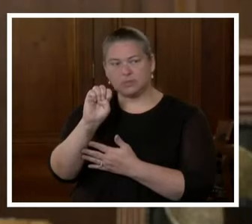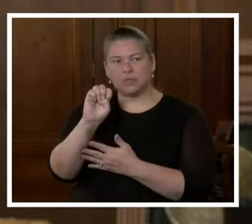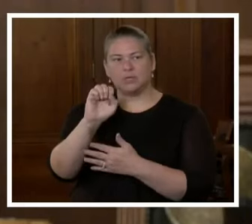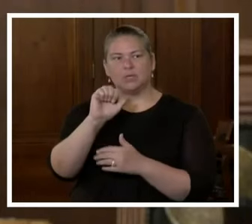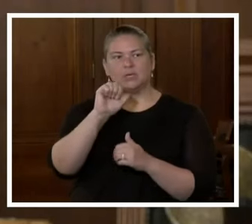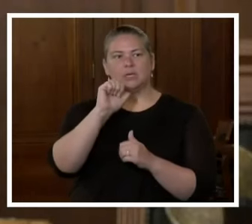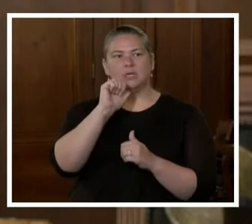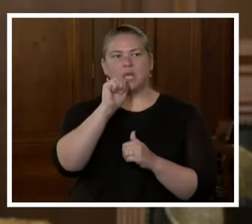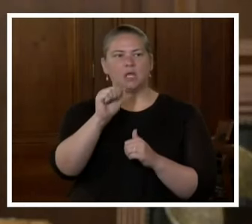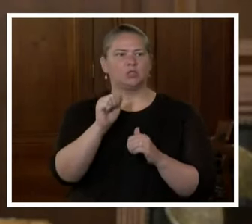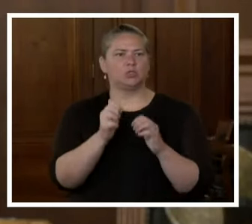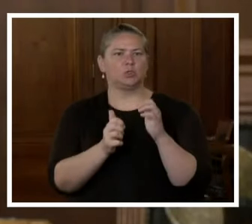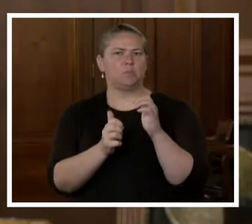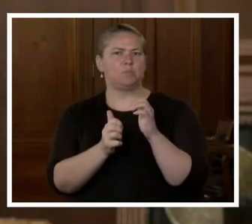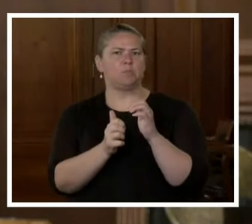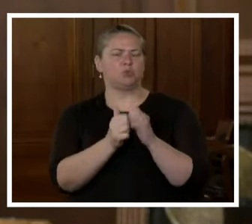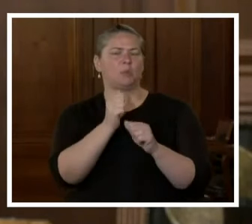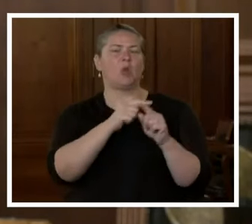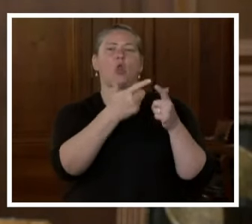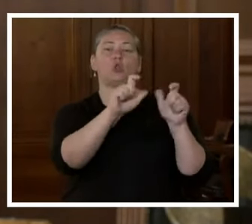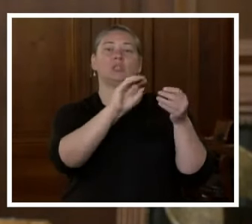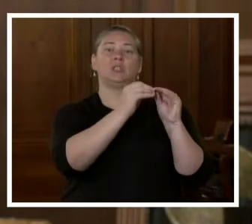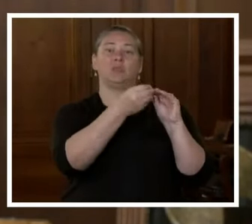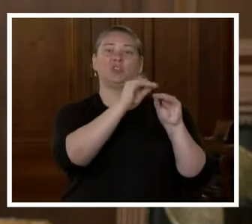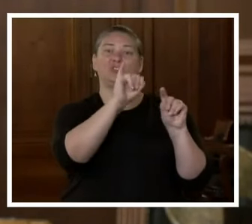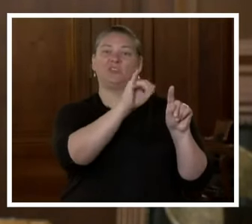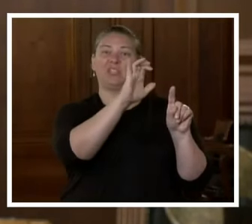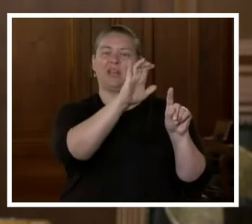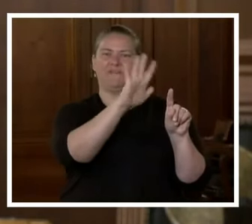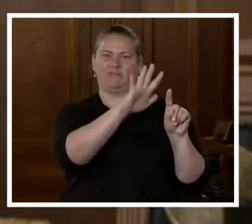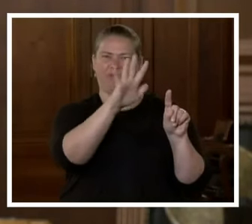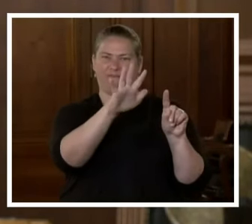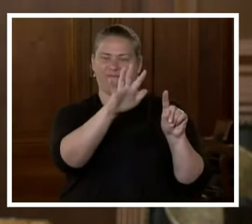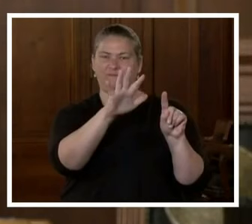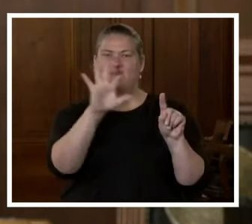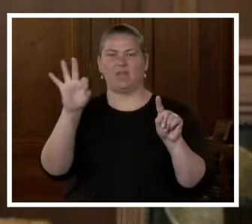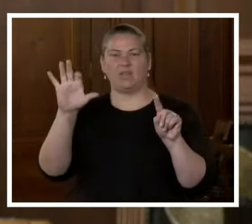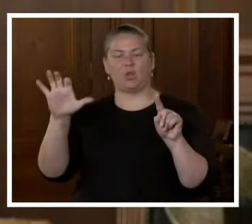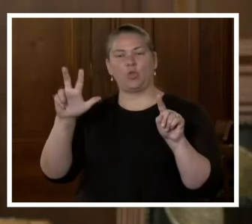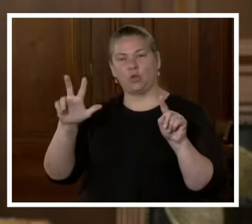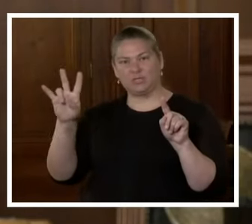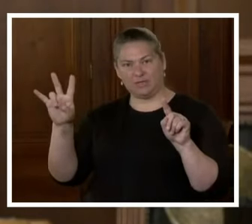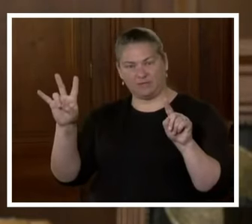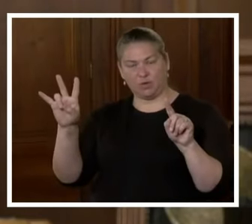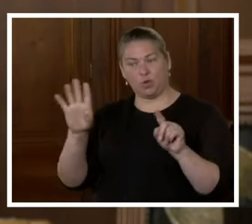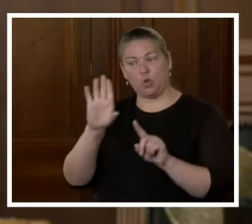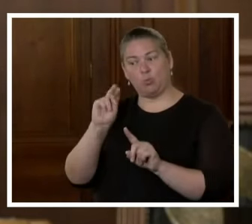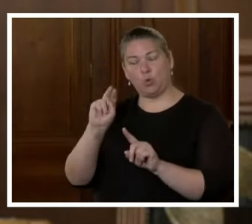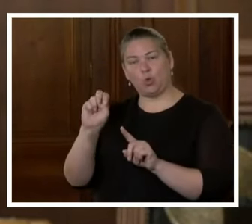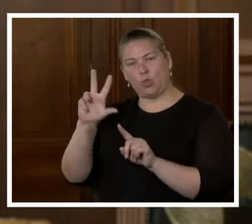TODAY ANOTHER HARD NUMBER WE'RE REPORTING EIGHT DEATHS DUE TO